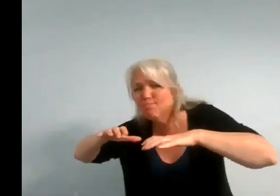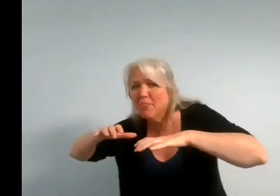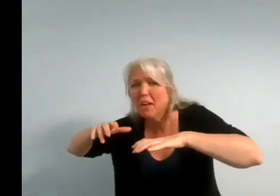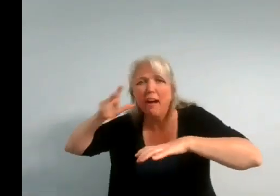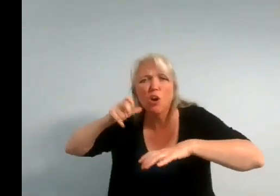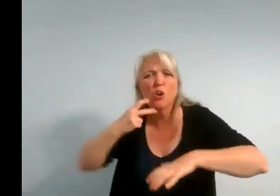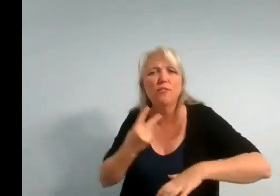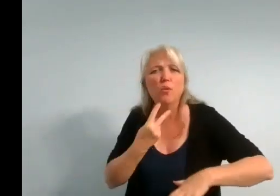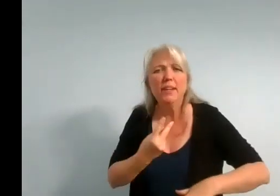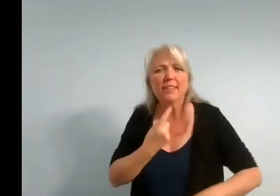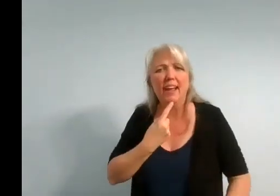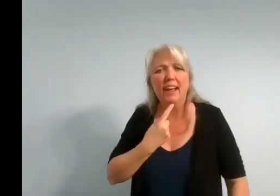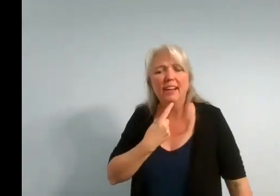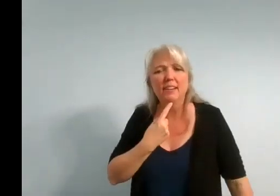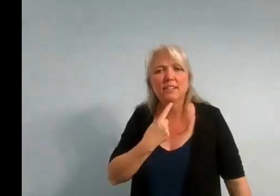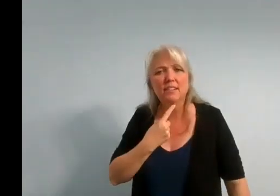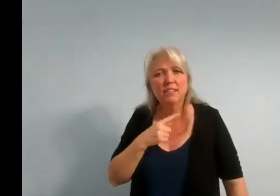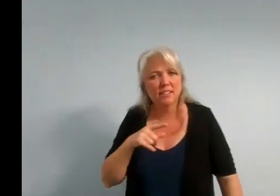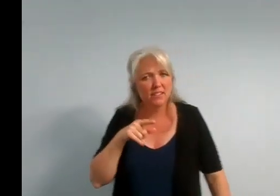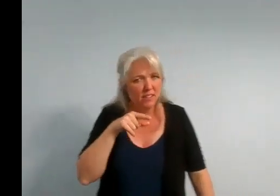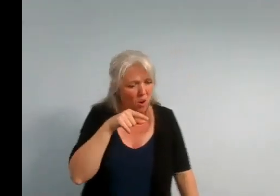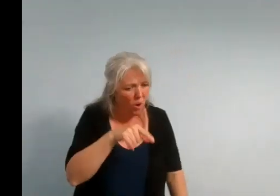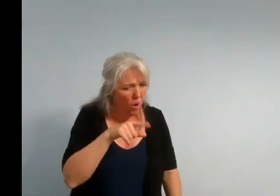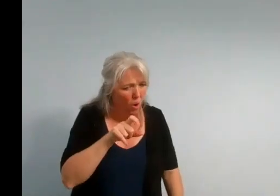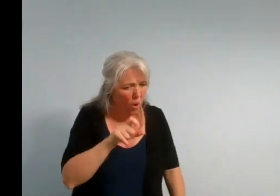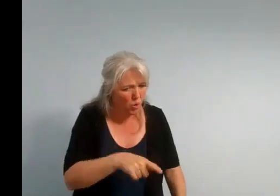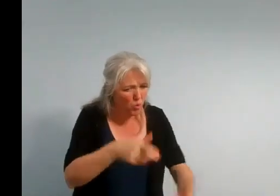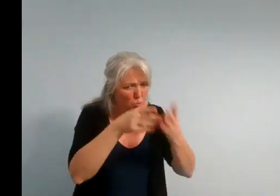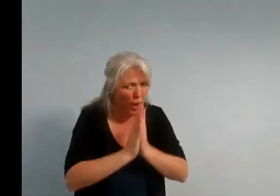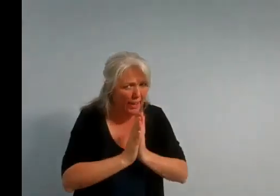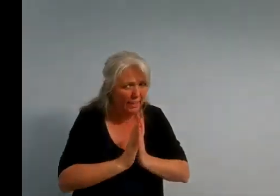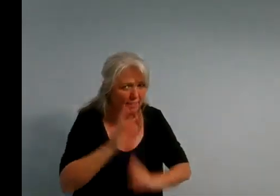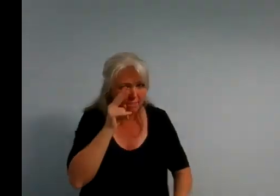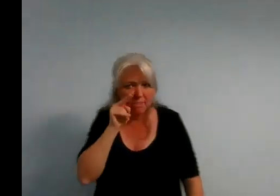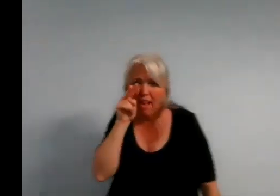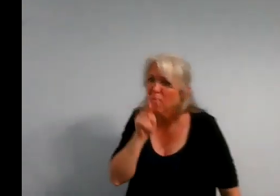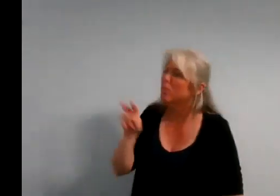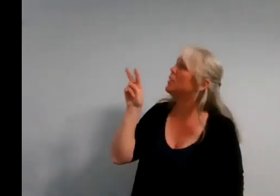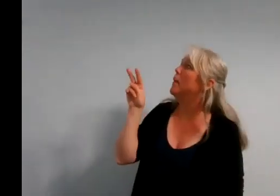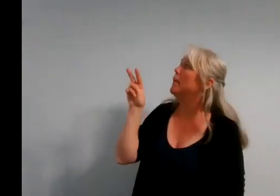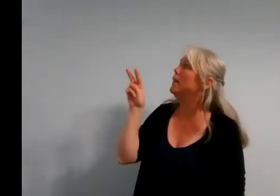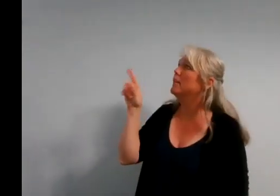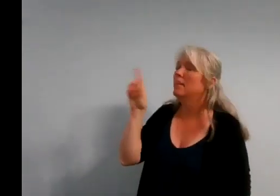voice say, “Are you praying?” I looked up. It was Dunlap.